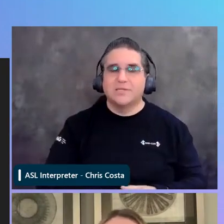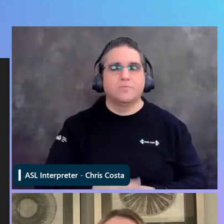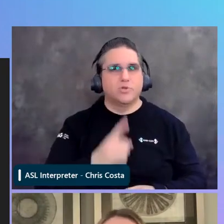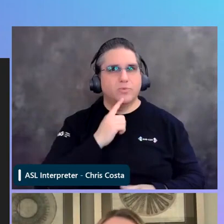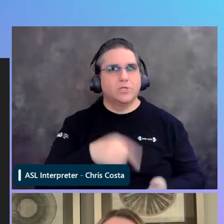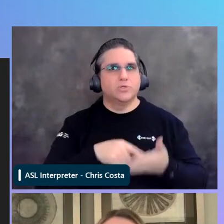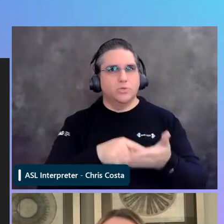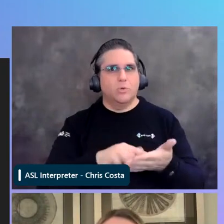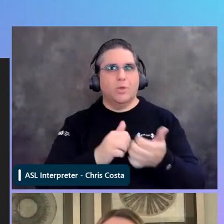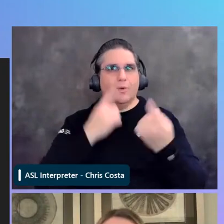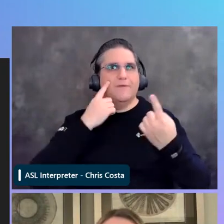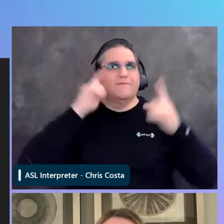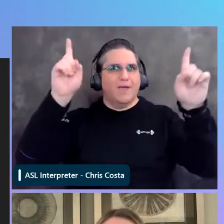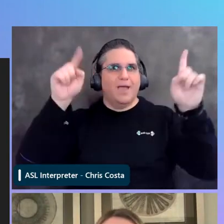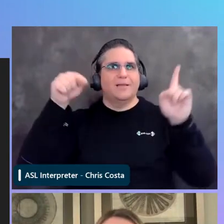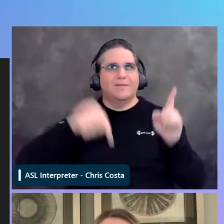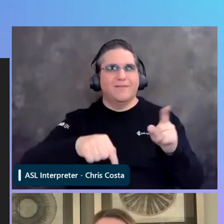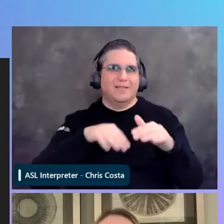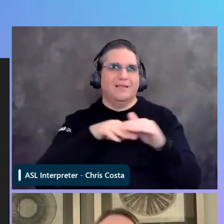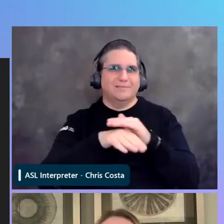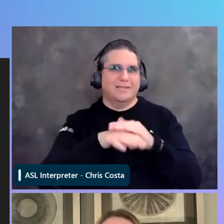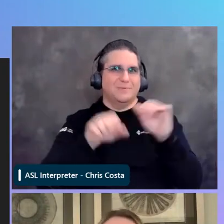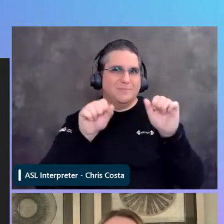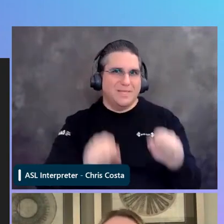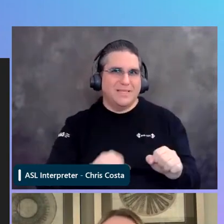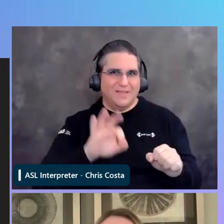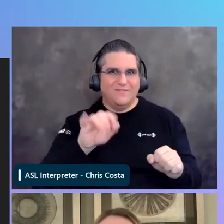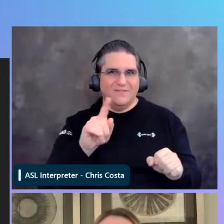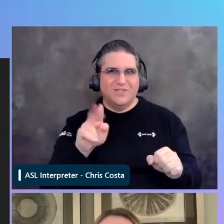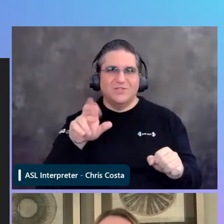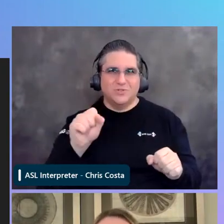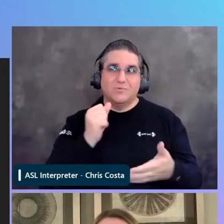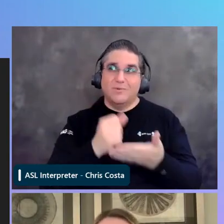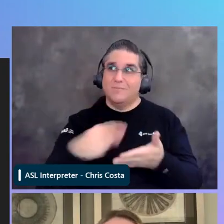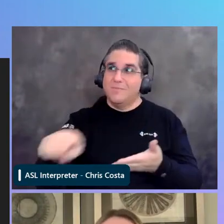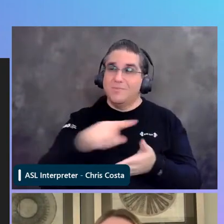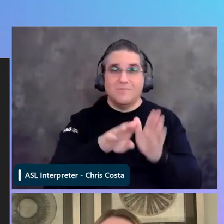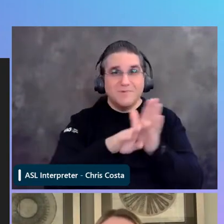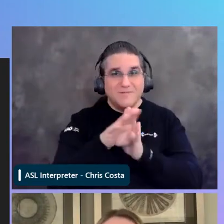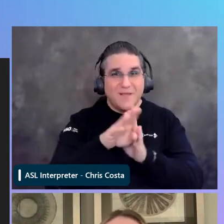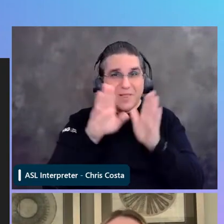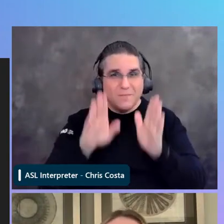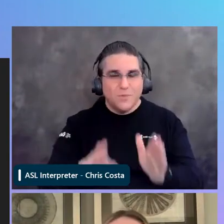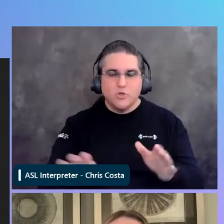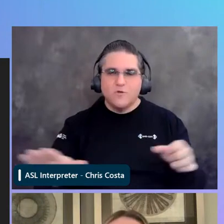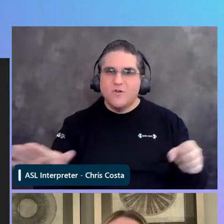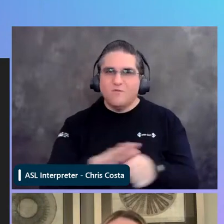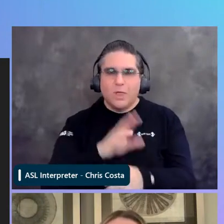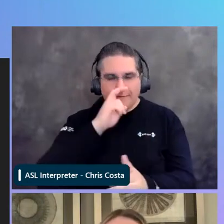accessible features and enabling developers to fully engage with